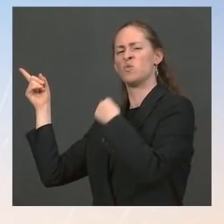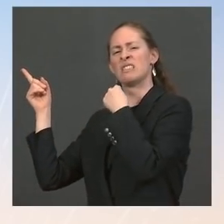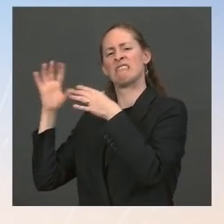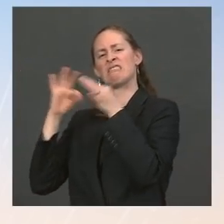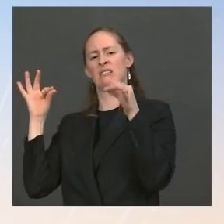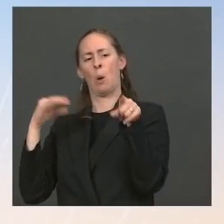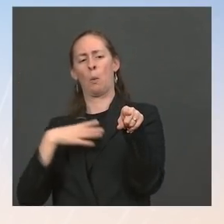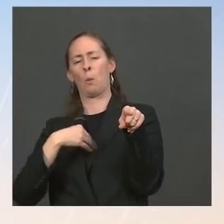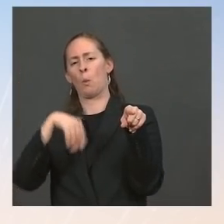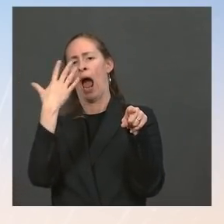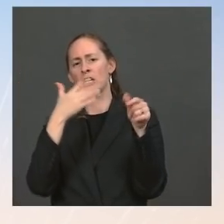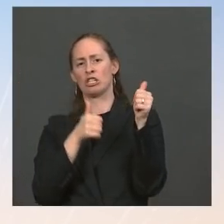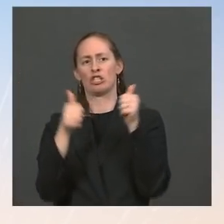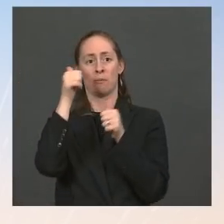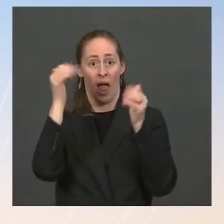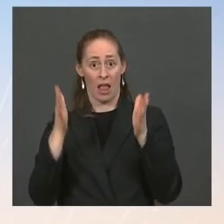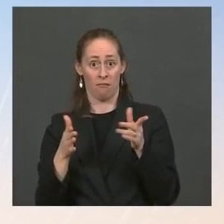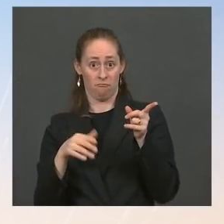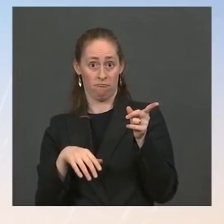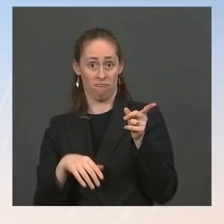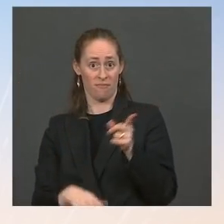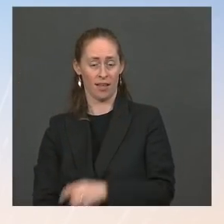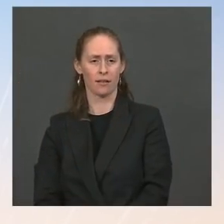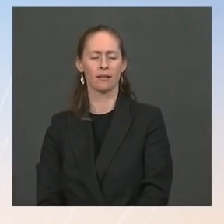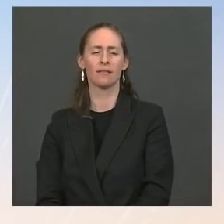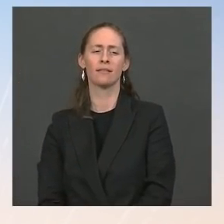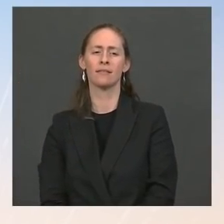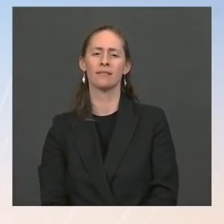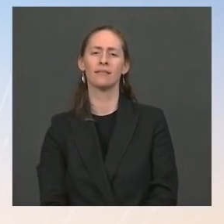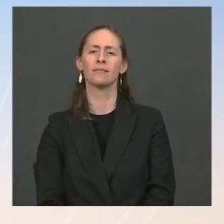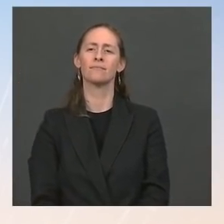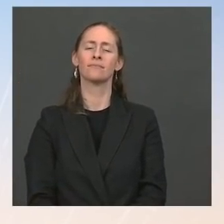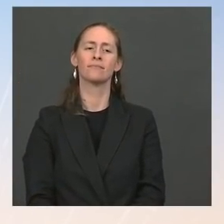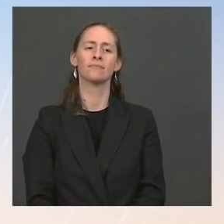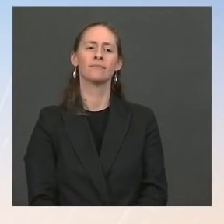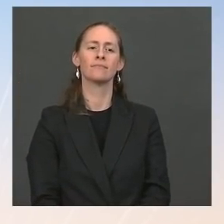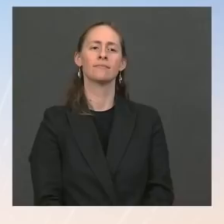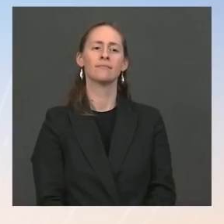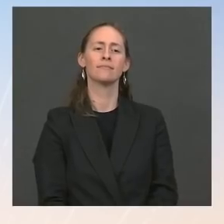Ms. Psaki: So, Peter, what I -- I'm not going to speak to right now is anything about an ongoing trial